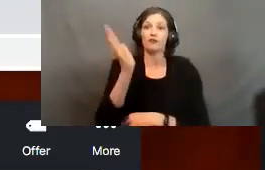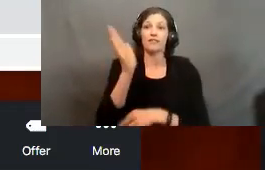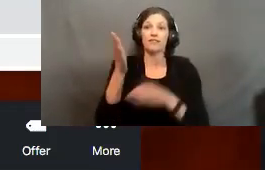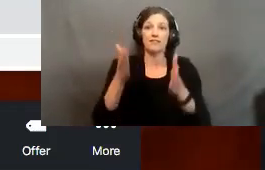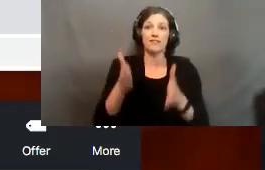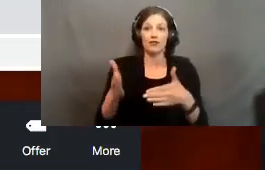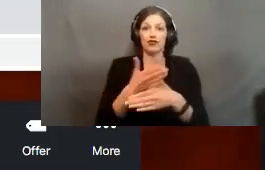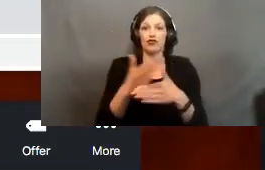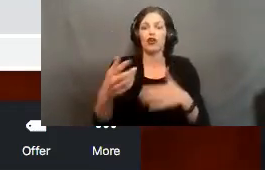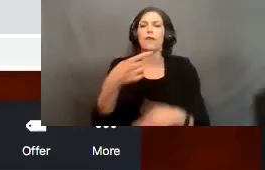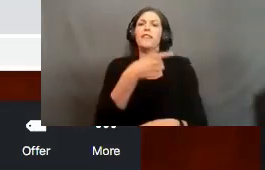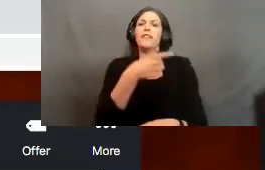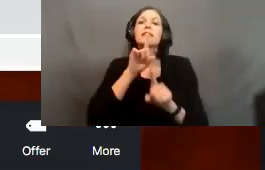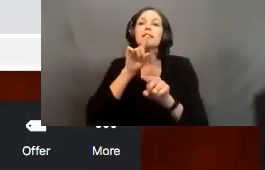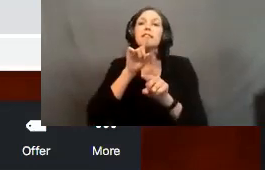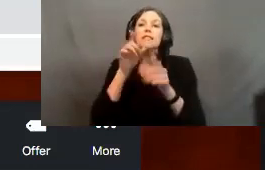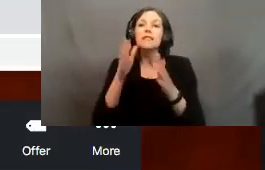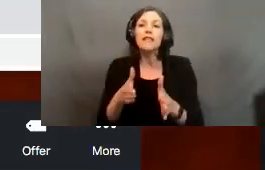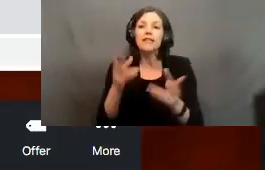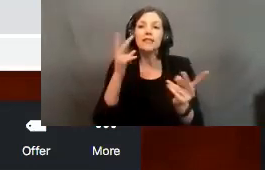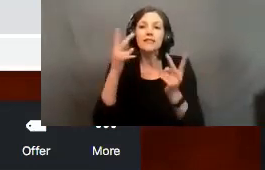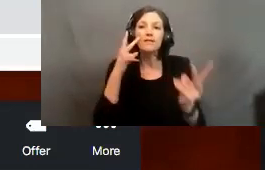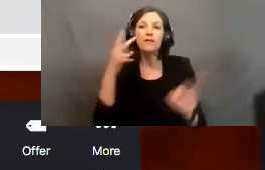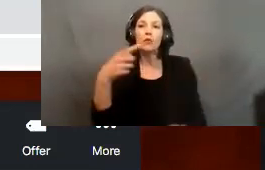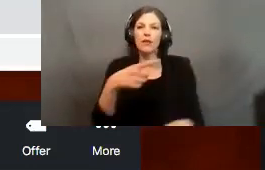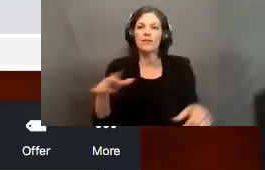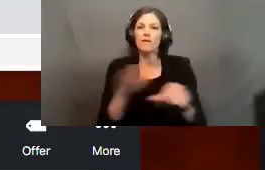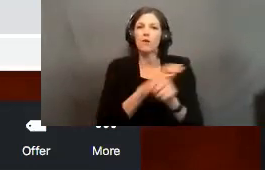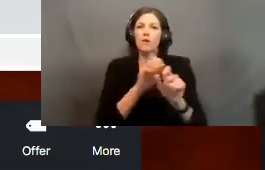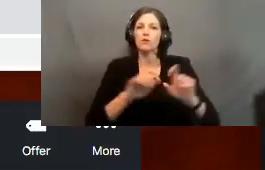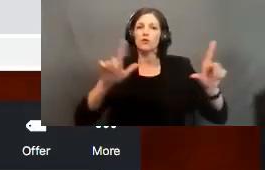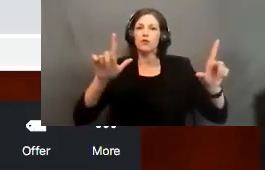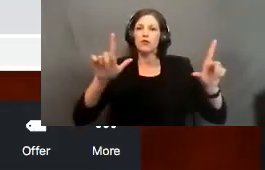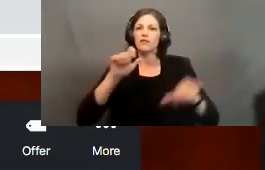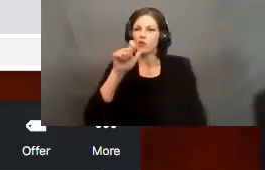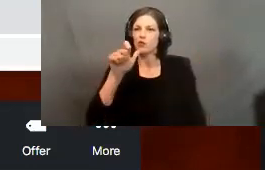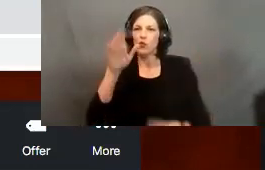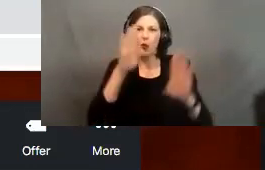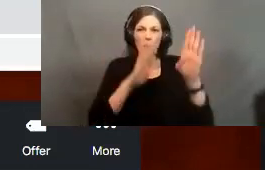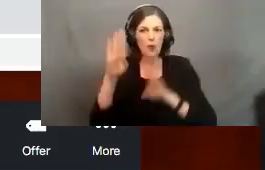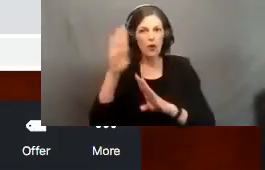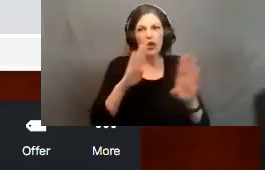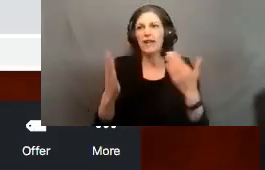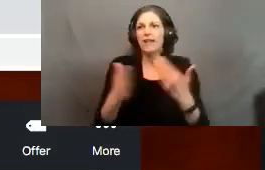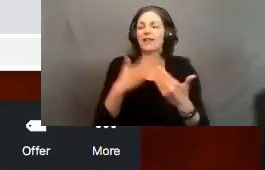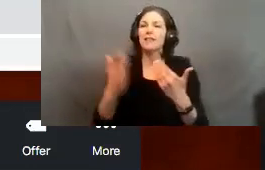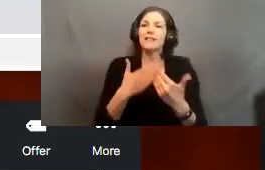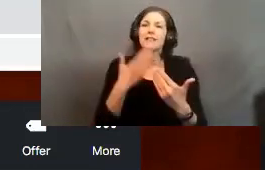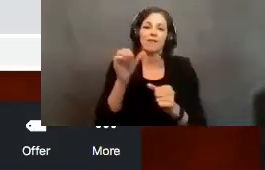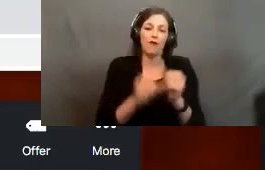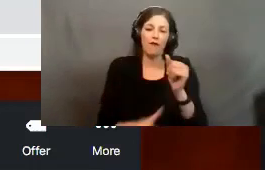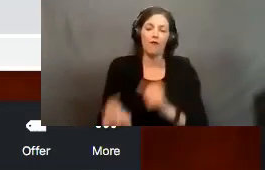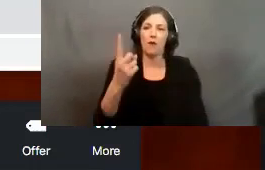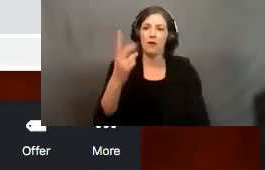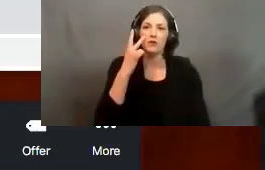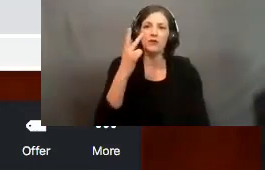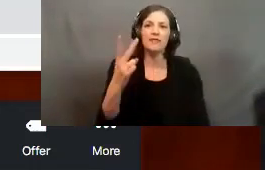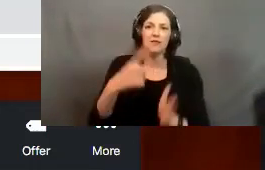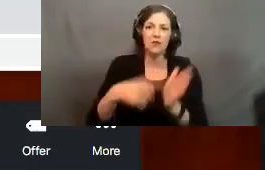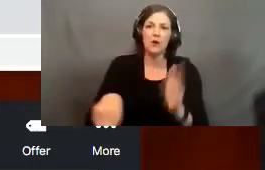12:44:28 , not to worry, it will be very easy for everyone to see when you share your screen.